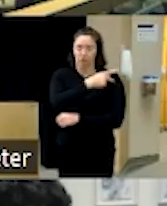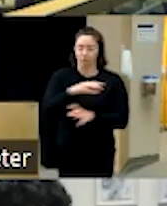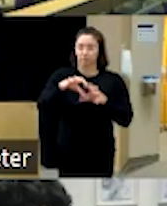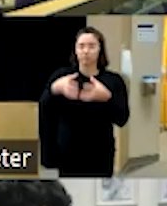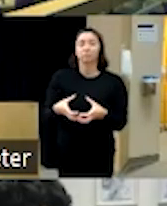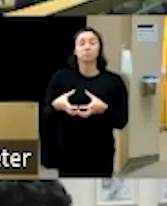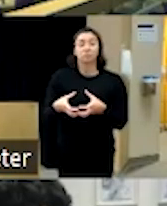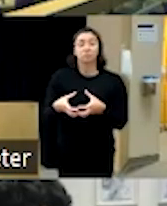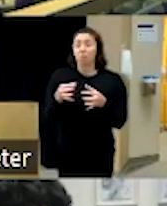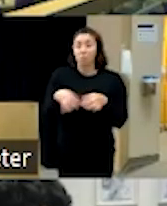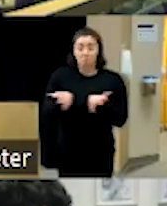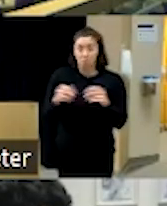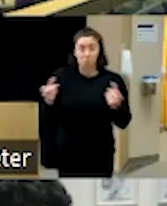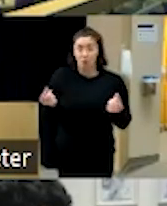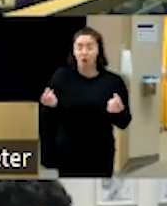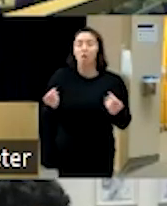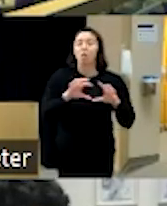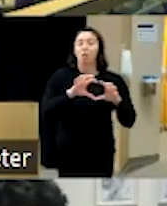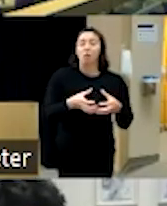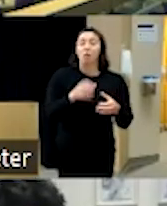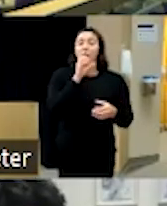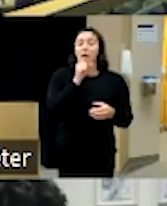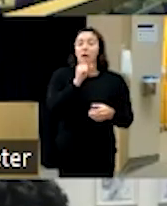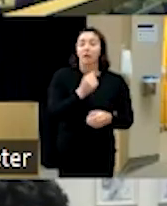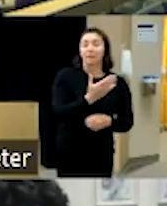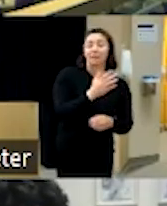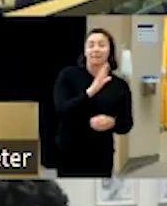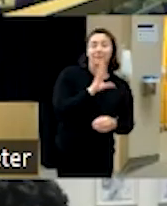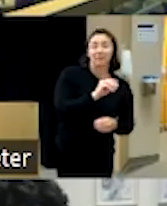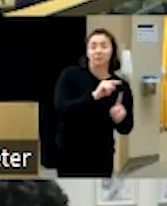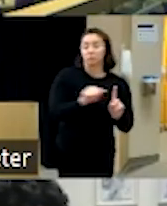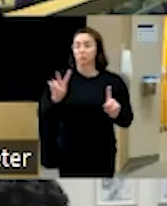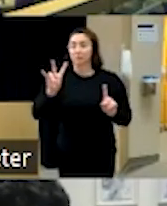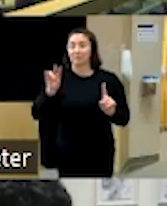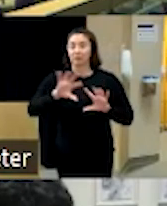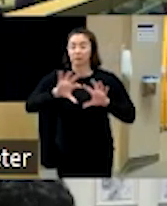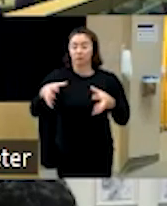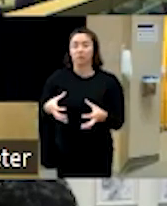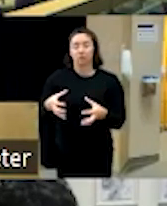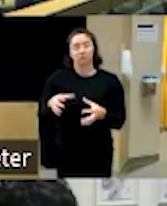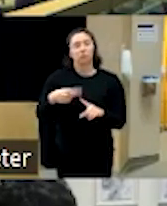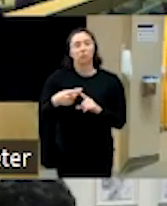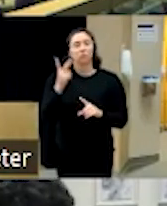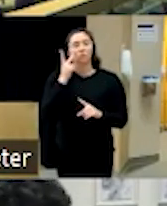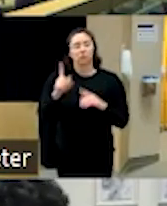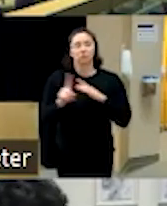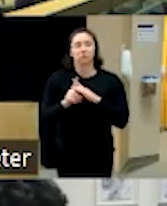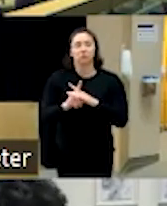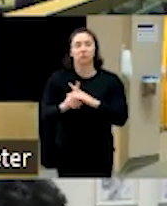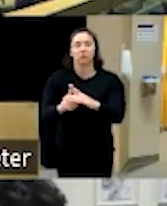information is in the age group between 50 and 70 because this is when you see um access mortality